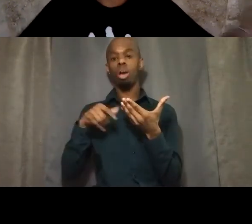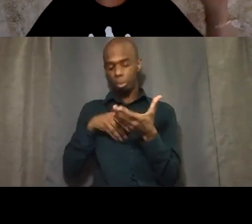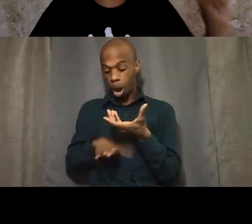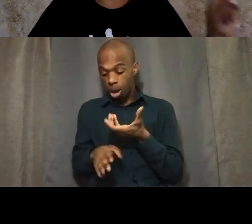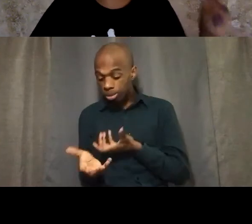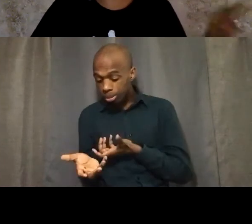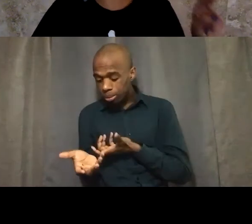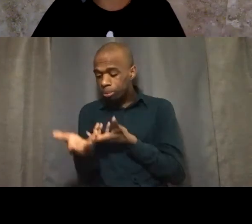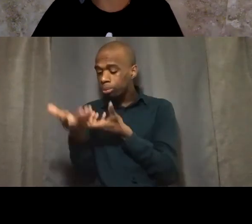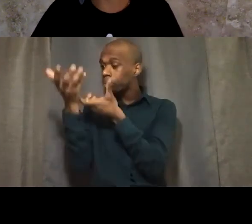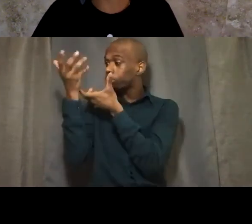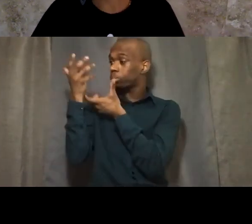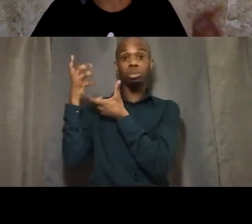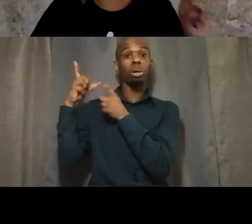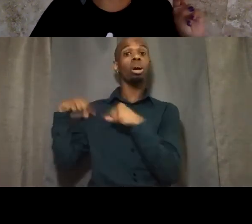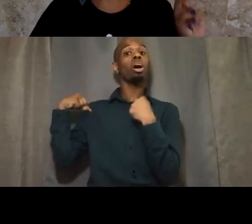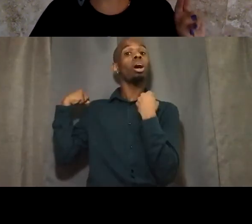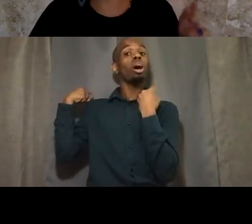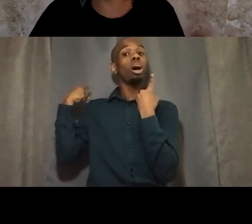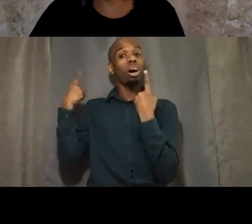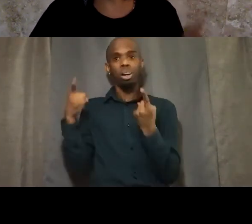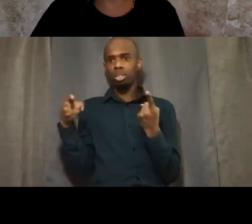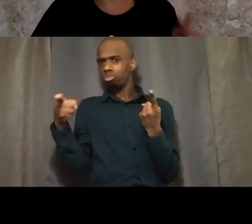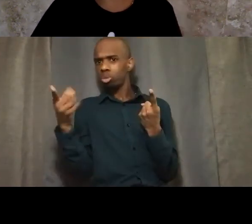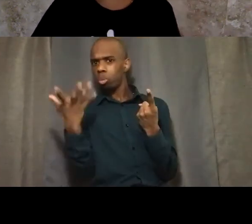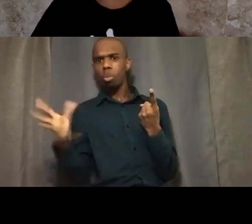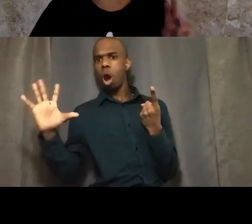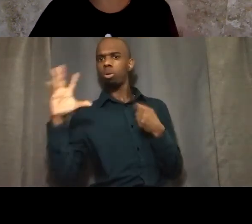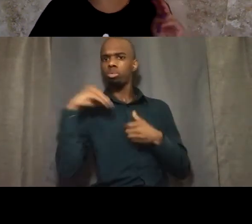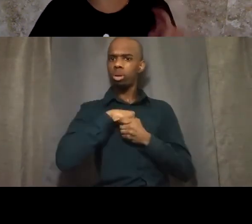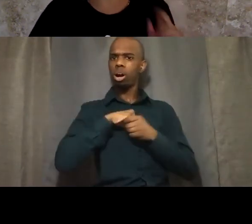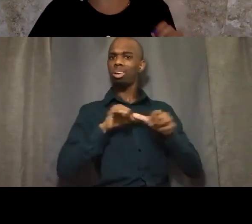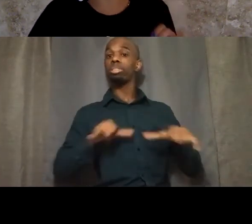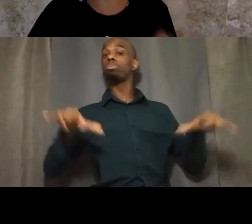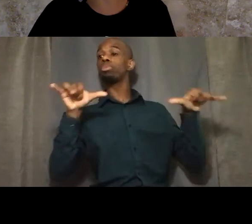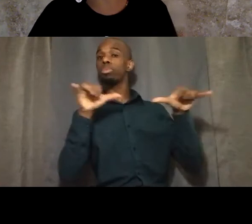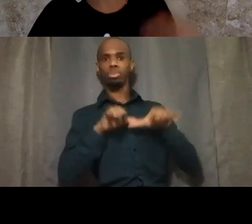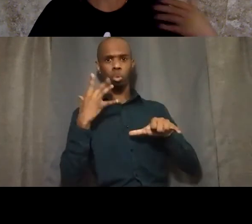It also means, that we have to do all that we can to meet the needs of our people.